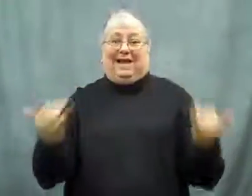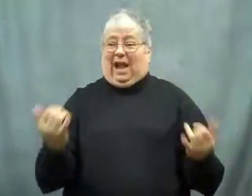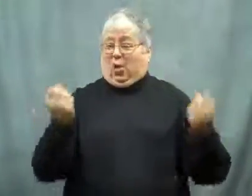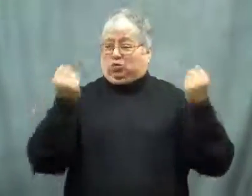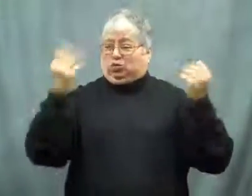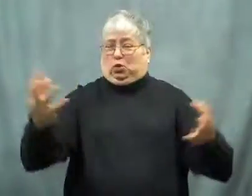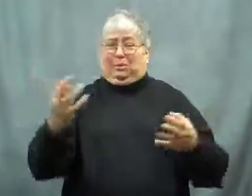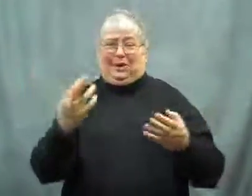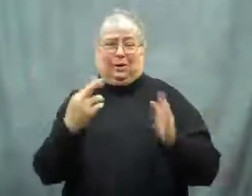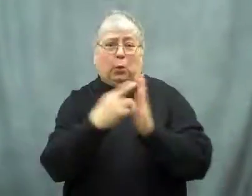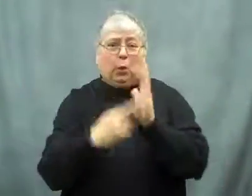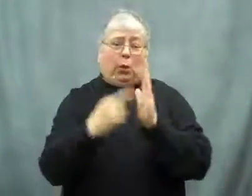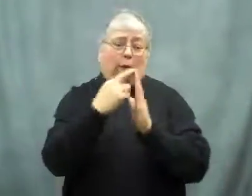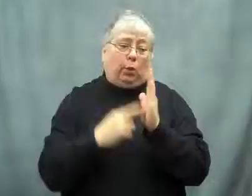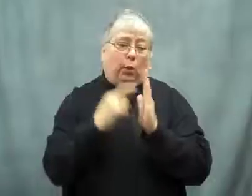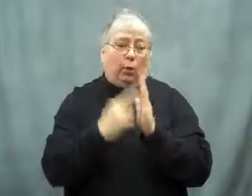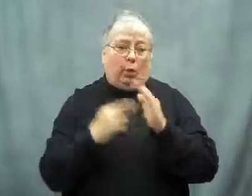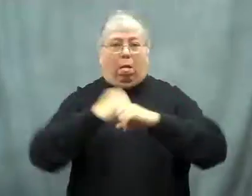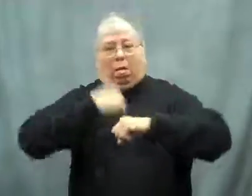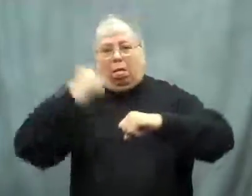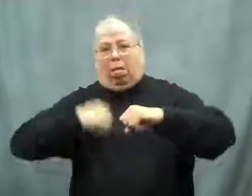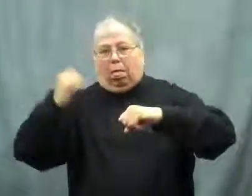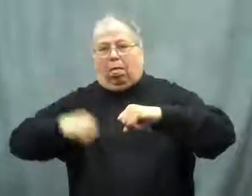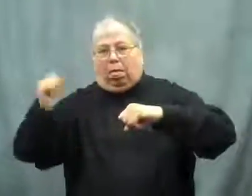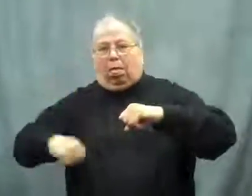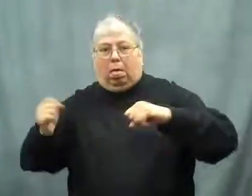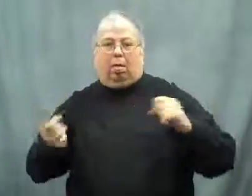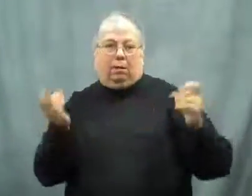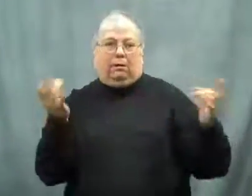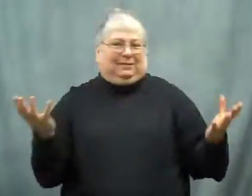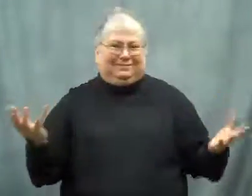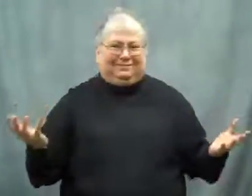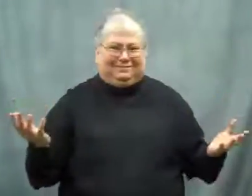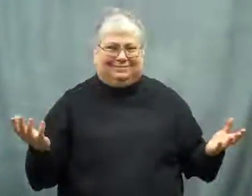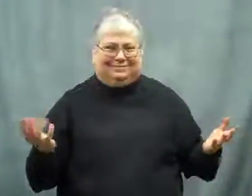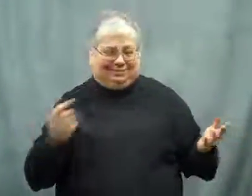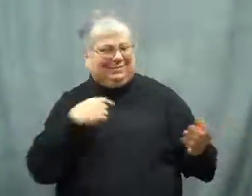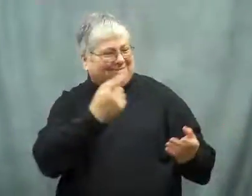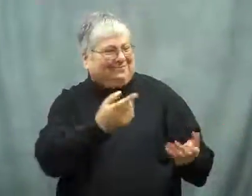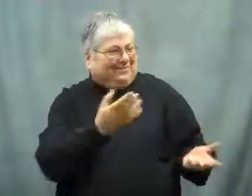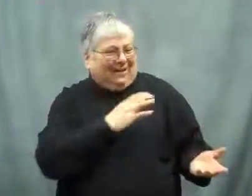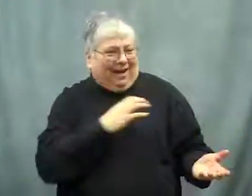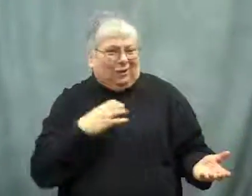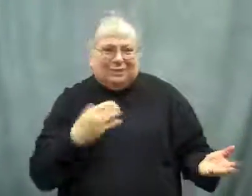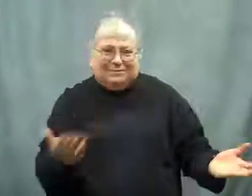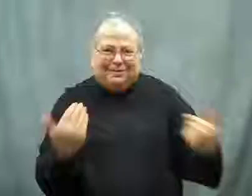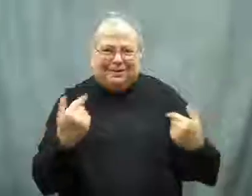Too many rules and red tape currently drag out the process.